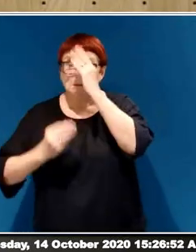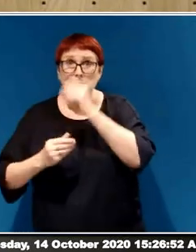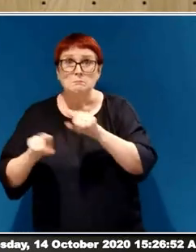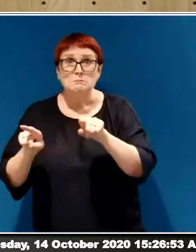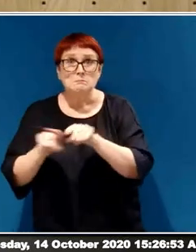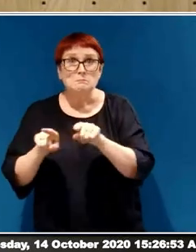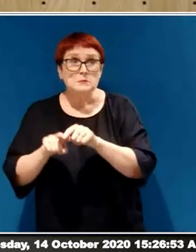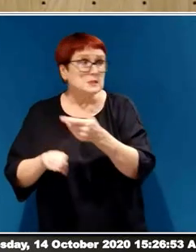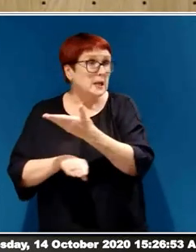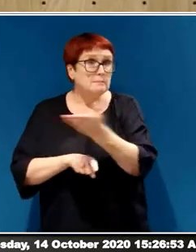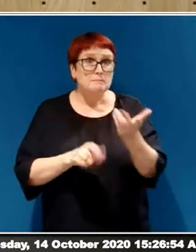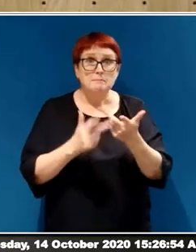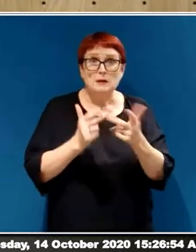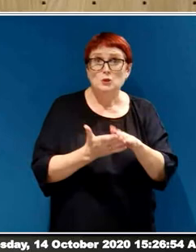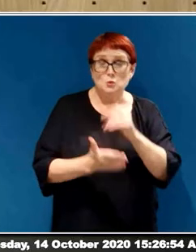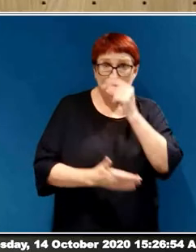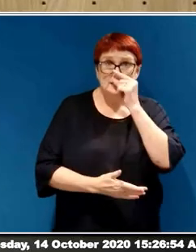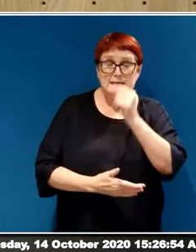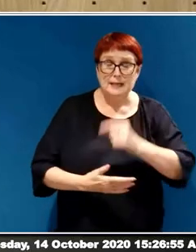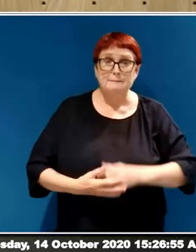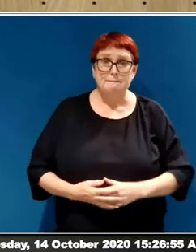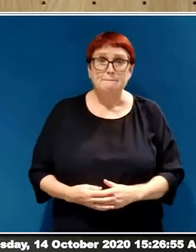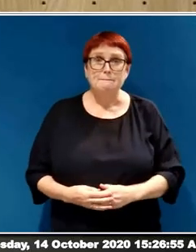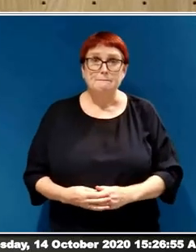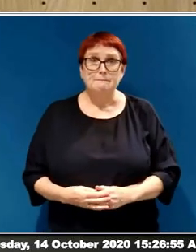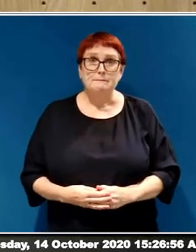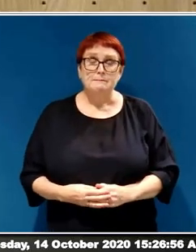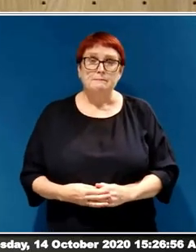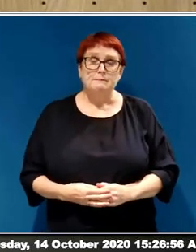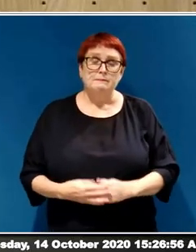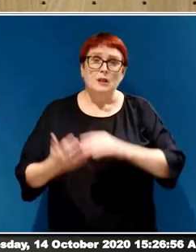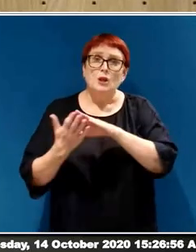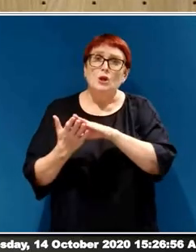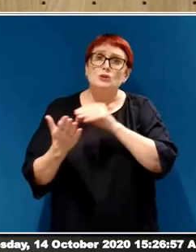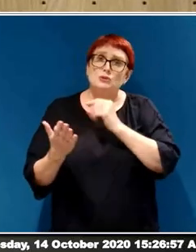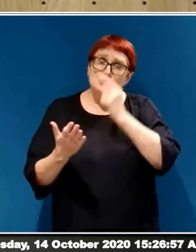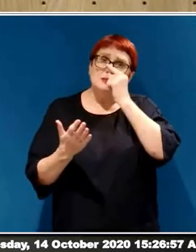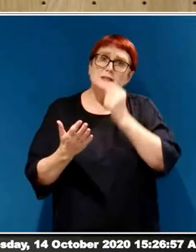They could also be engaging in the same learning but assessed against a different level.